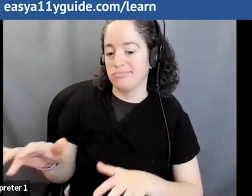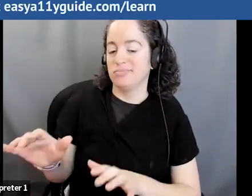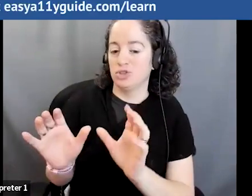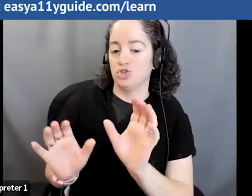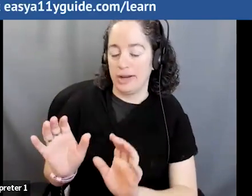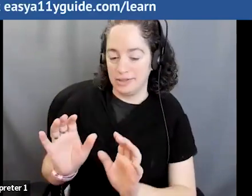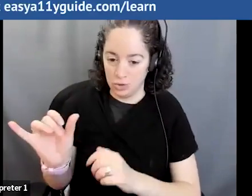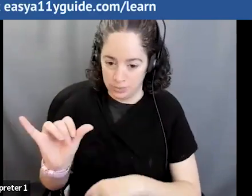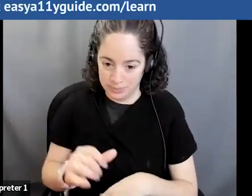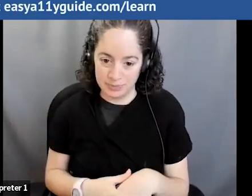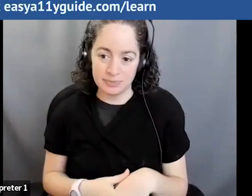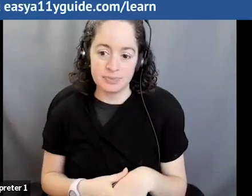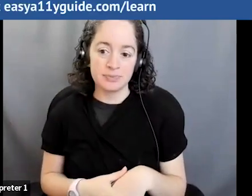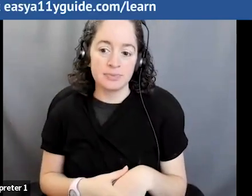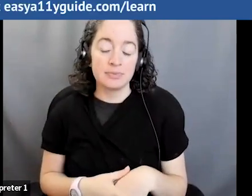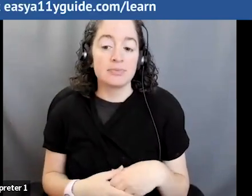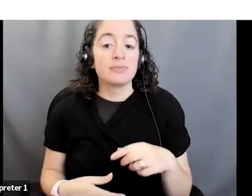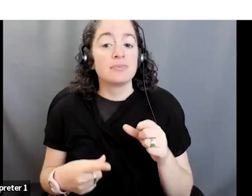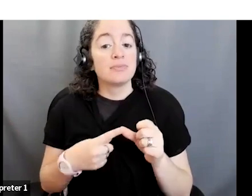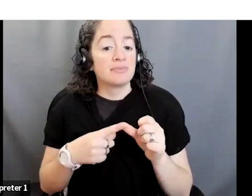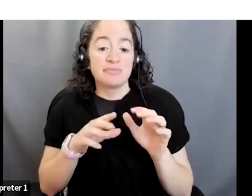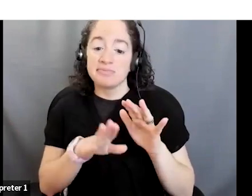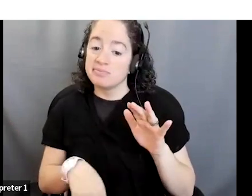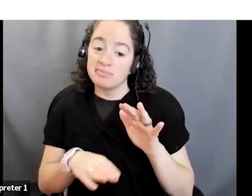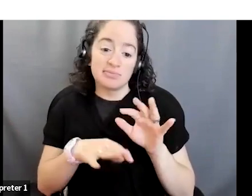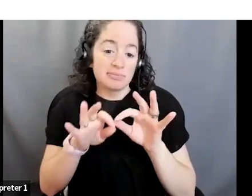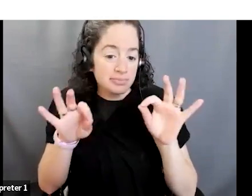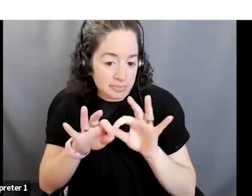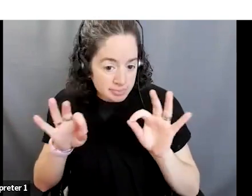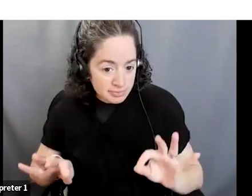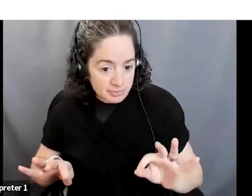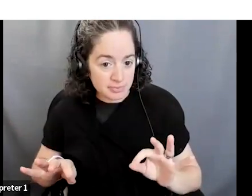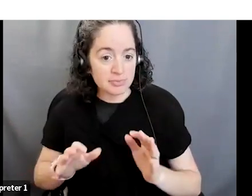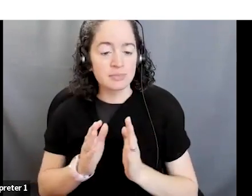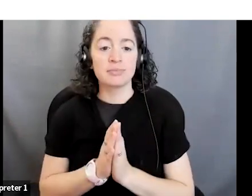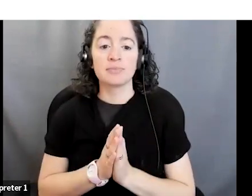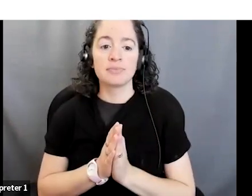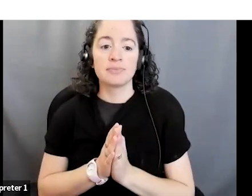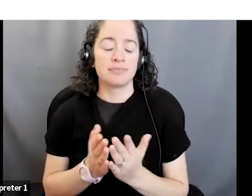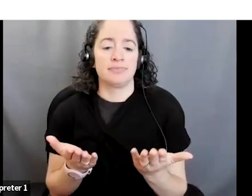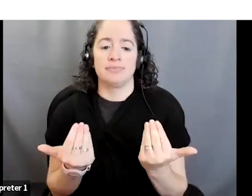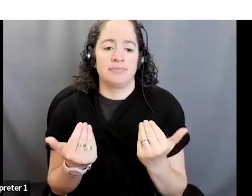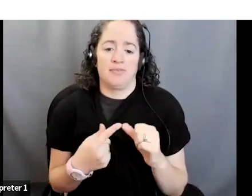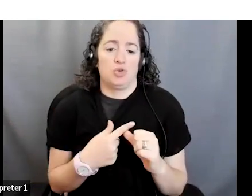We're going to start off with form basics. Why are we doing this in the first place?